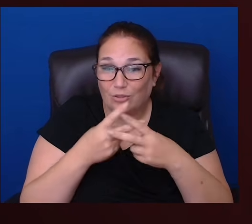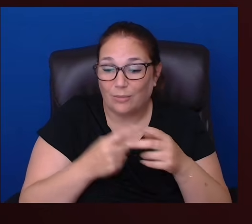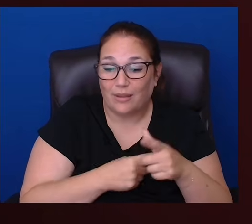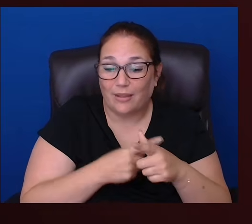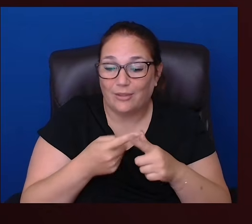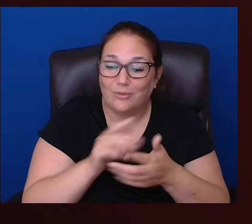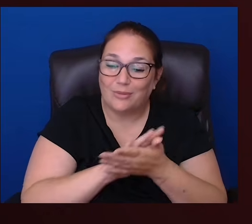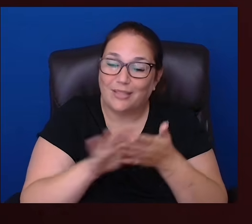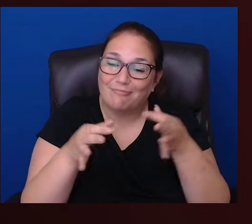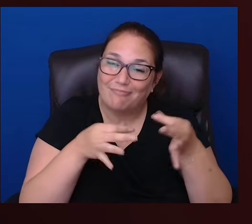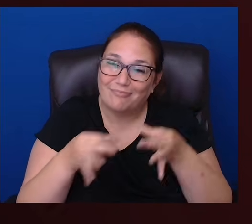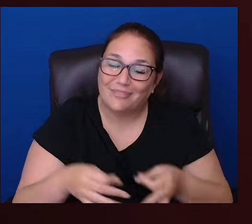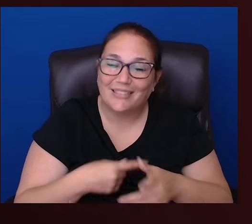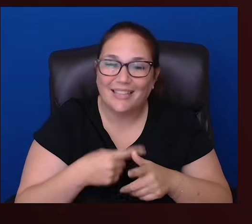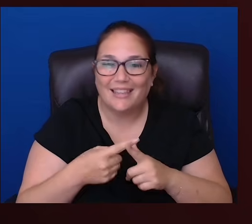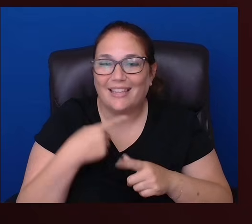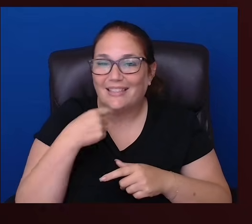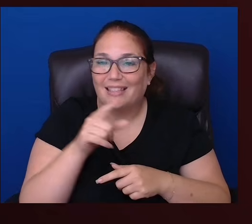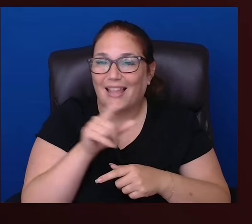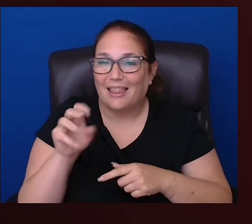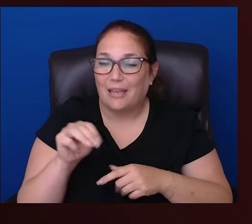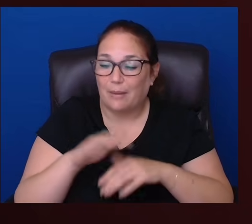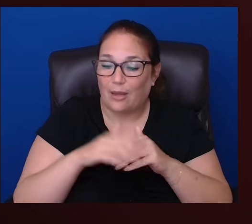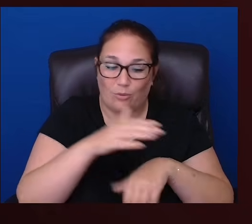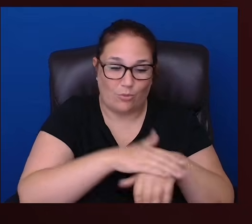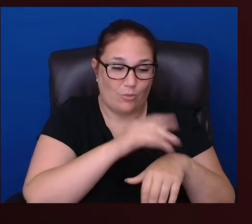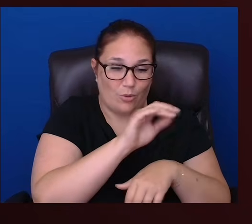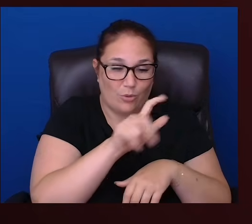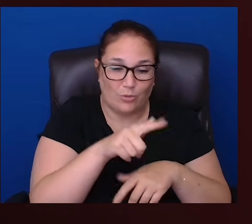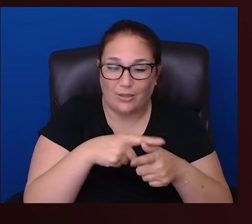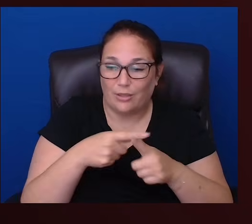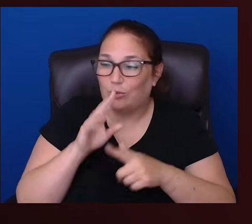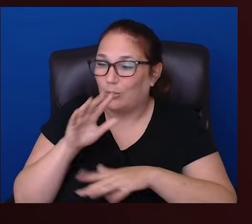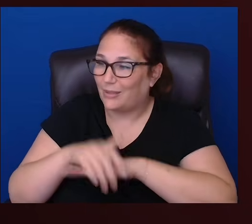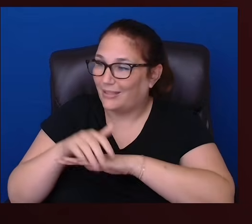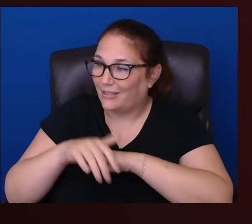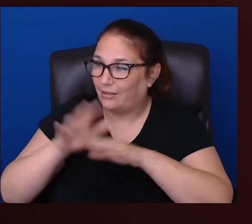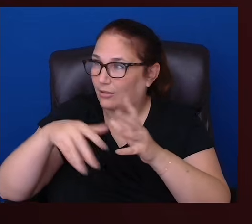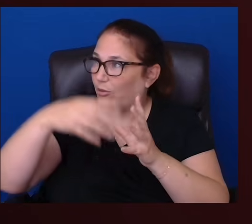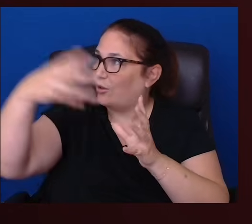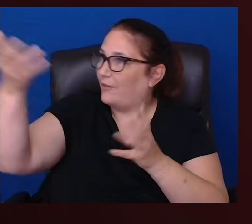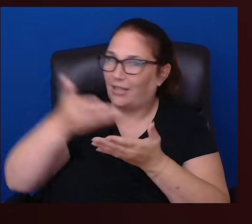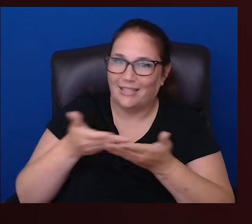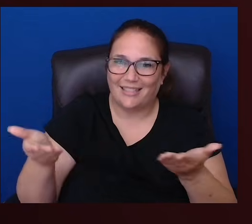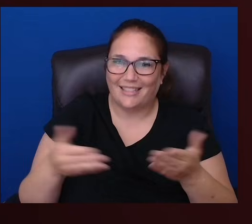That tells the LLM how to call a tool and you talk to it in English and it goes off and does its thing. Thanks a lot for the opportunity, Jeremy. Thanks.